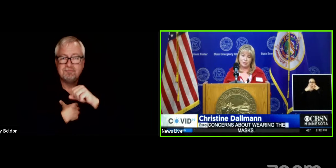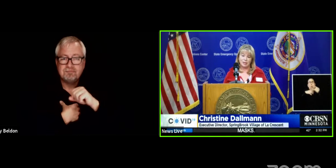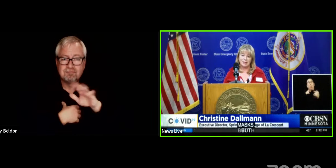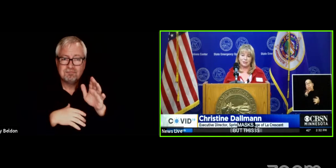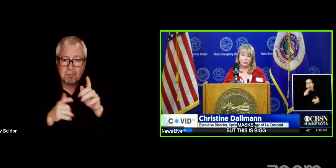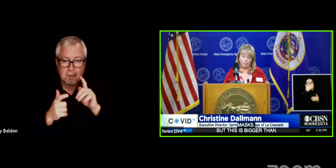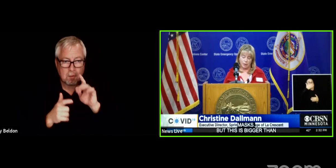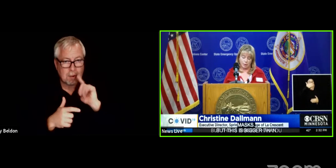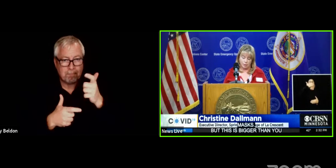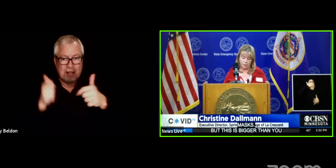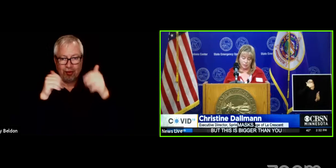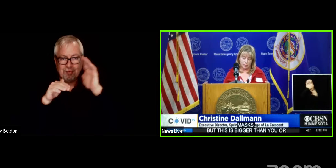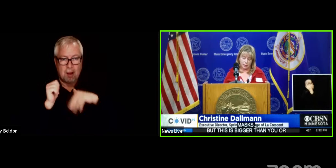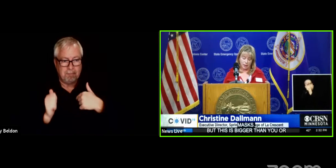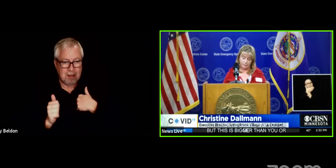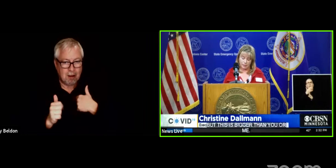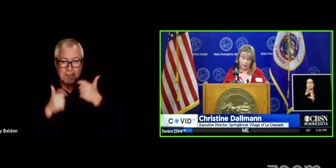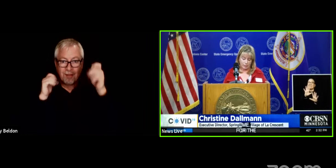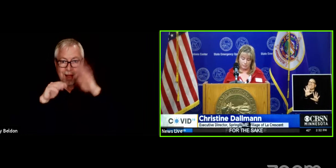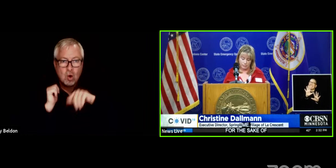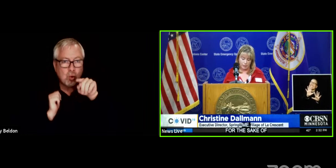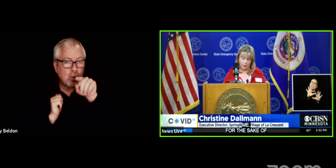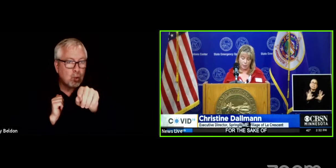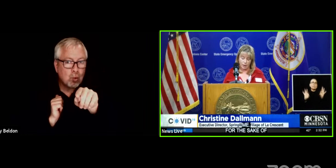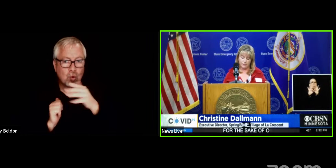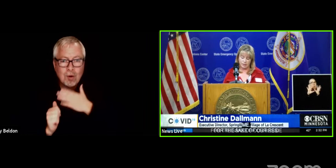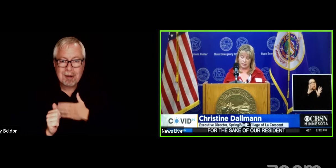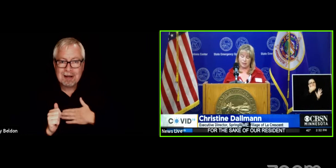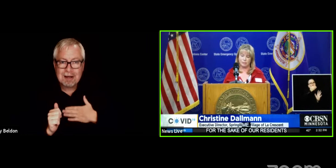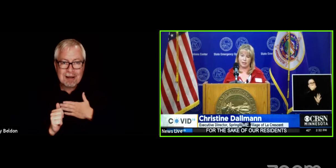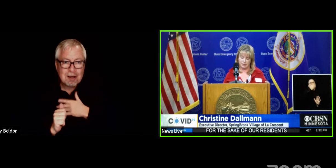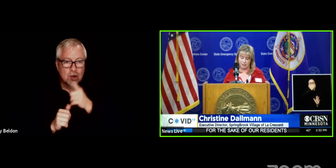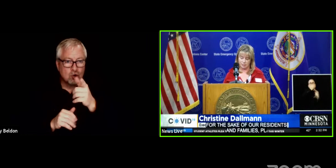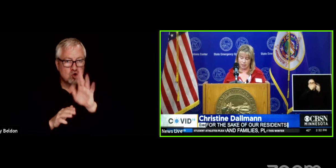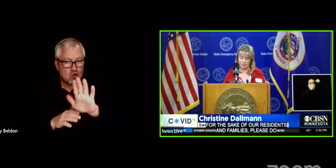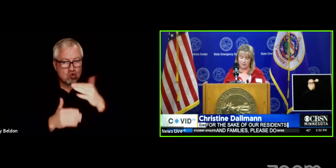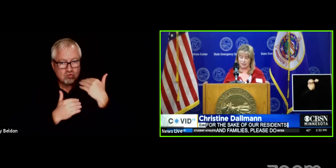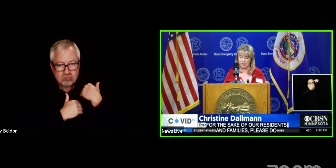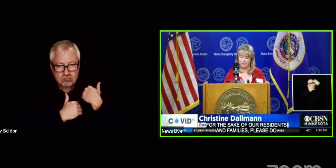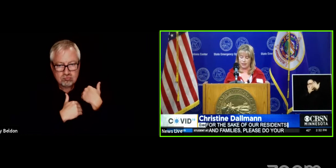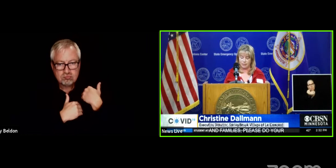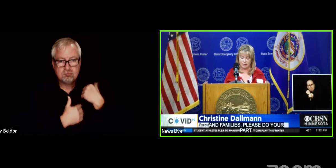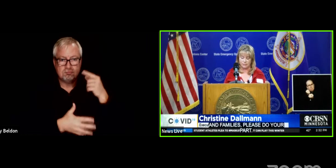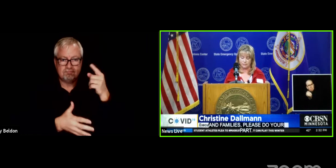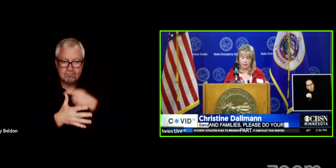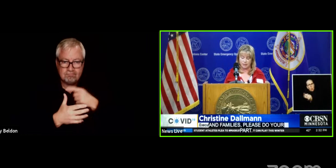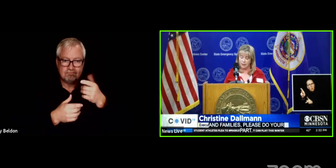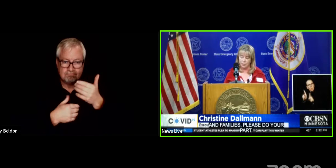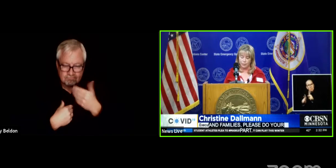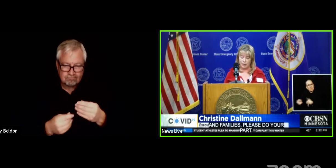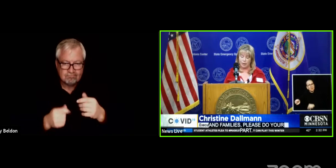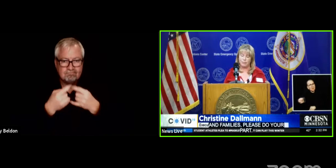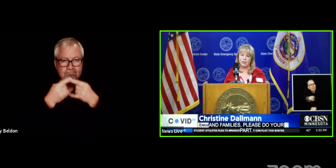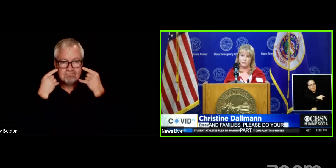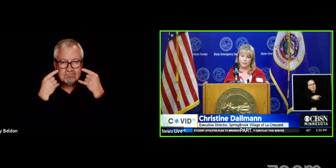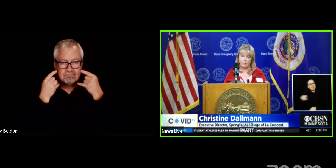PLEASE DO YOUR PART. I WANT A FACILITIES RESIDENTS, I WANT TO BE ABLE TO SEE FAMILY AND FRIENDS WITHOUT BEING AFRAID